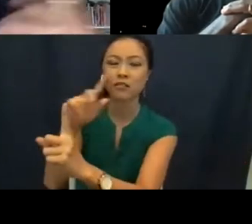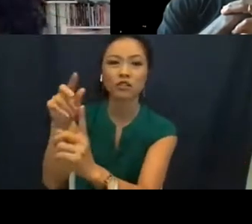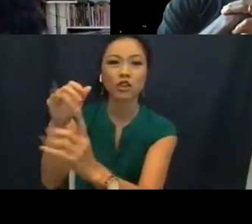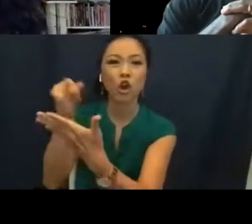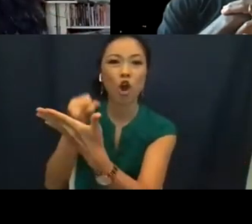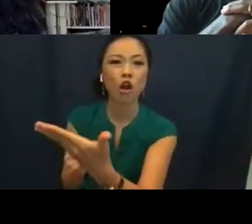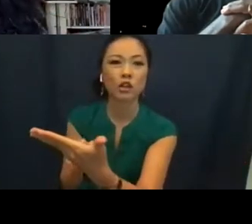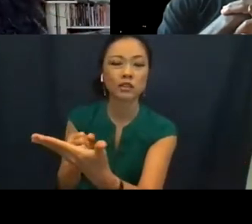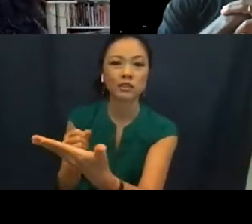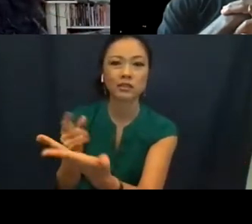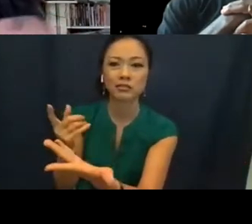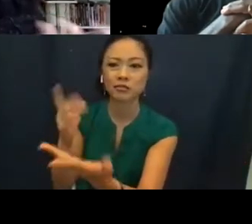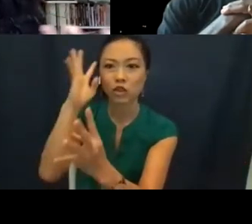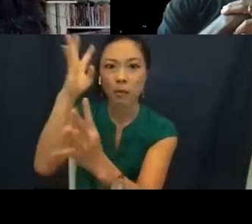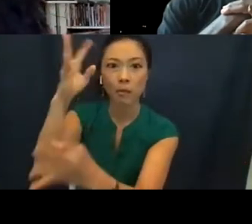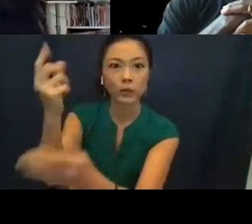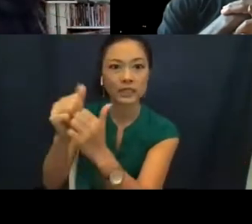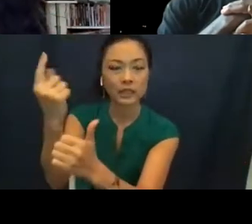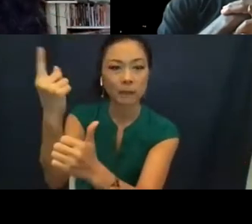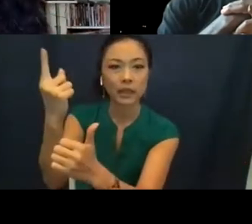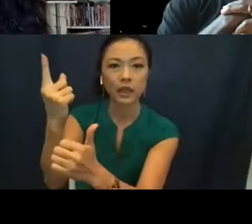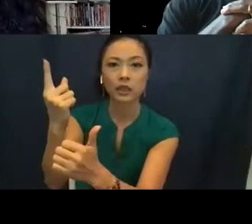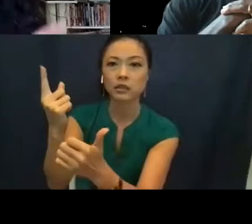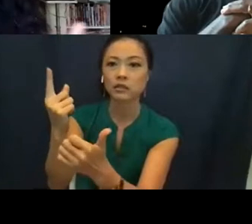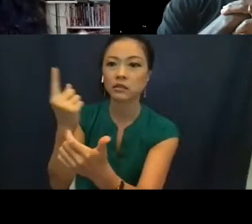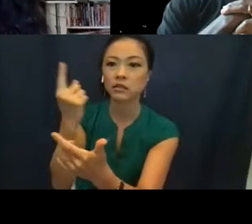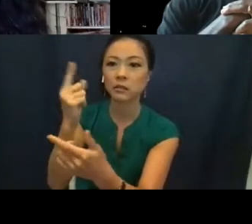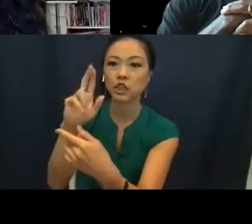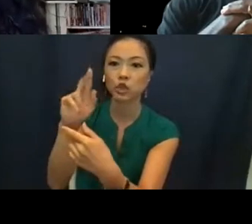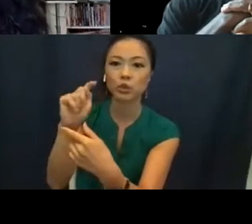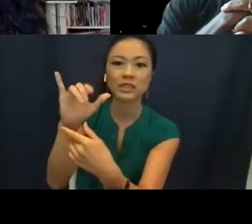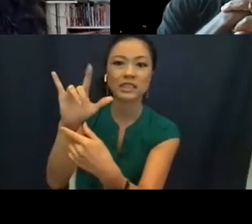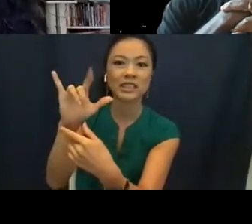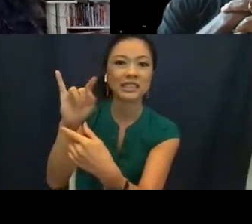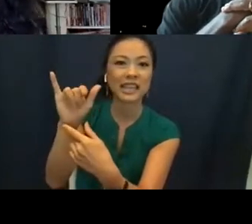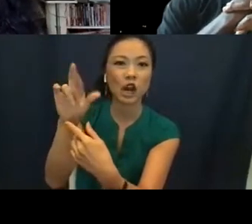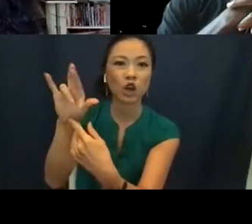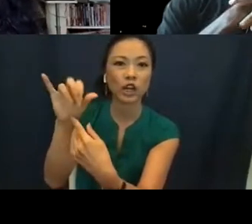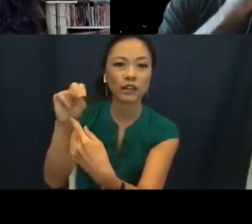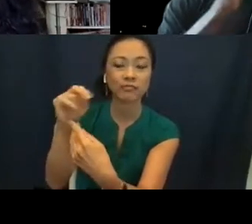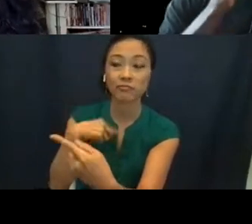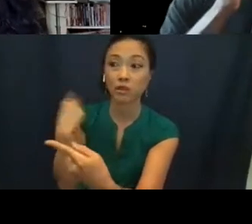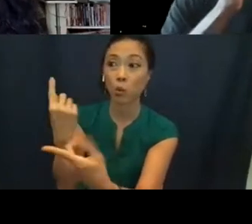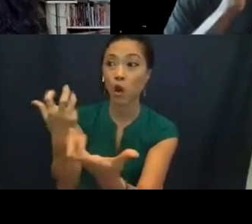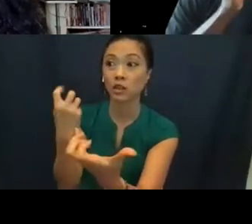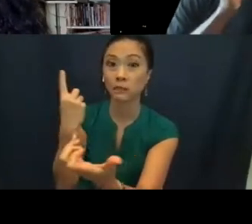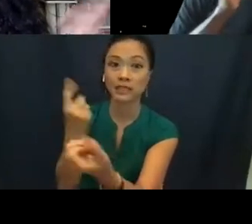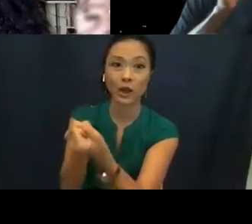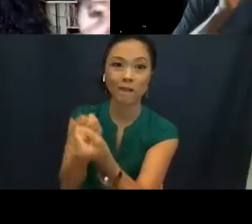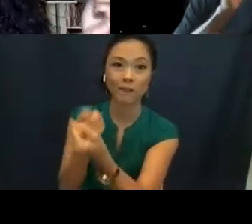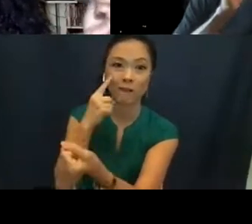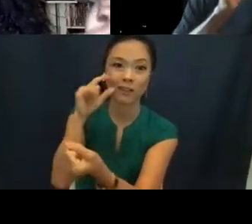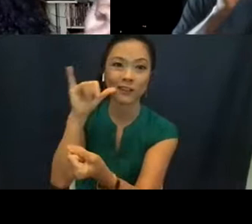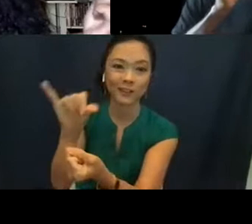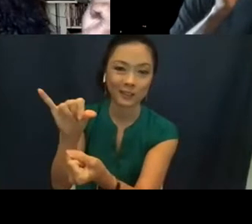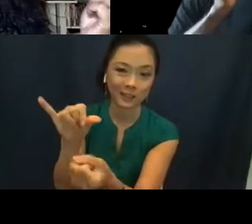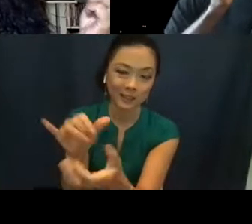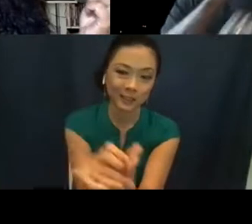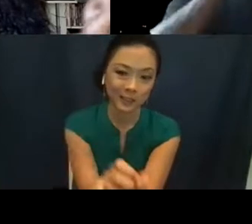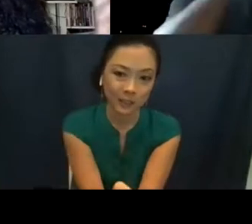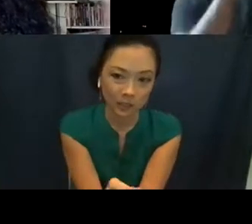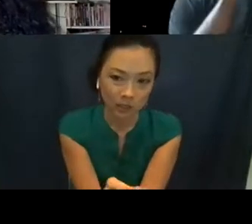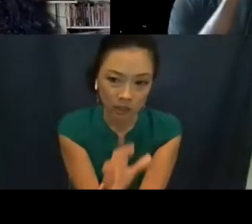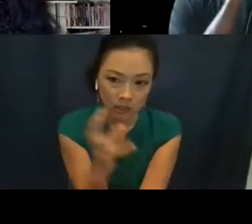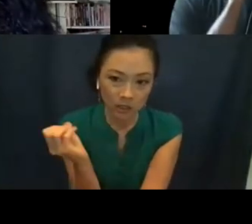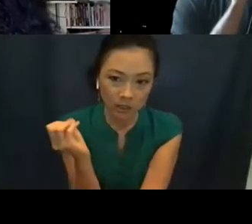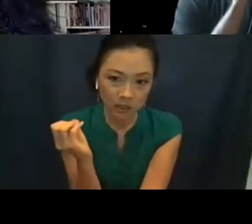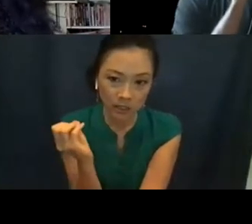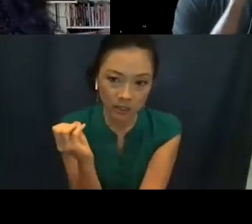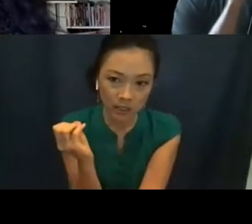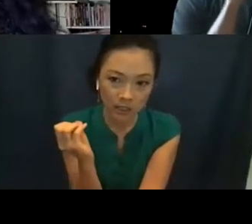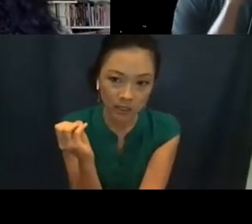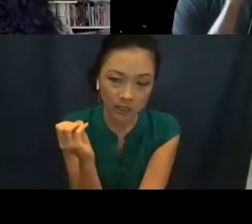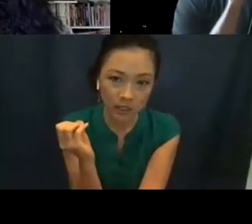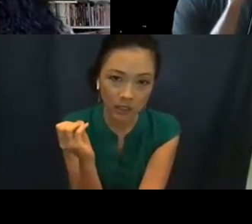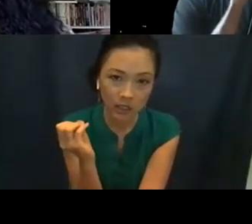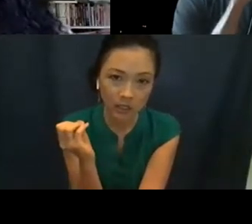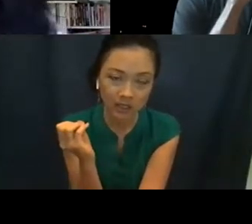dance realm. I want somebody to advocate for that. I'm going to leave my other point,